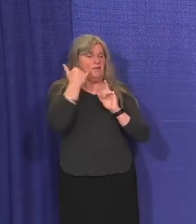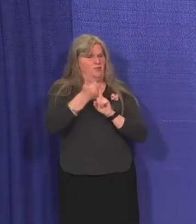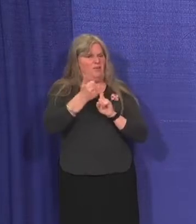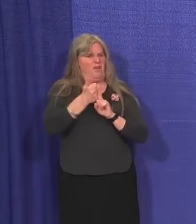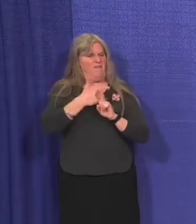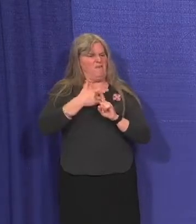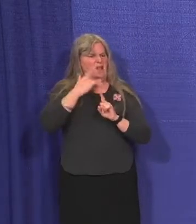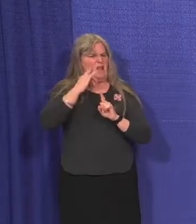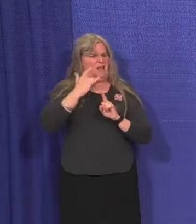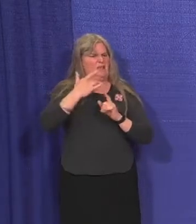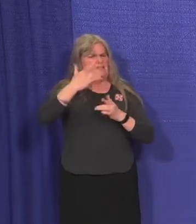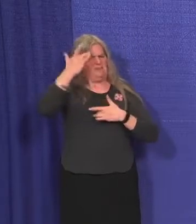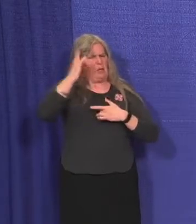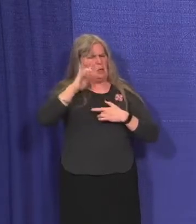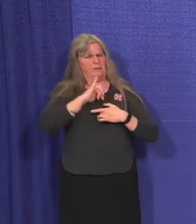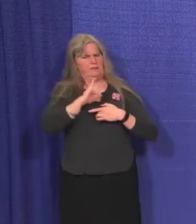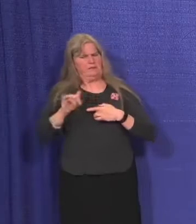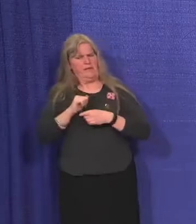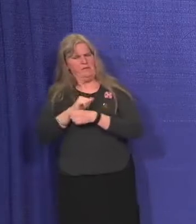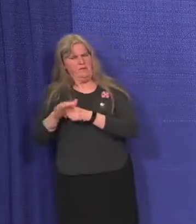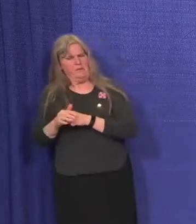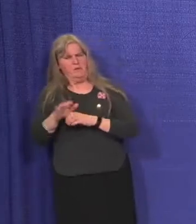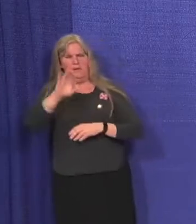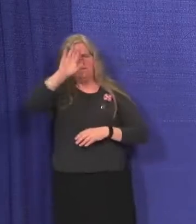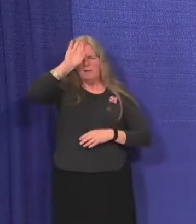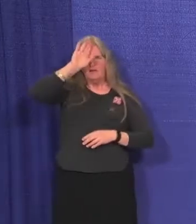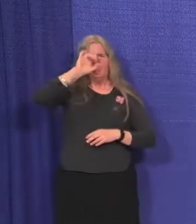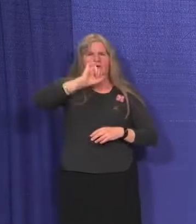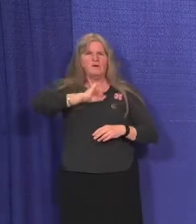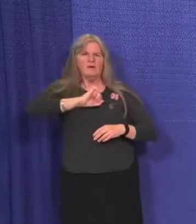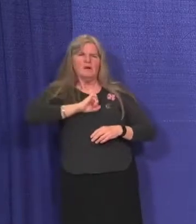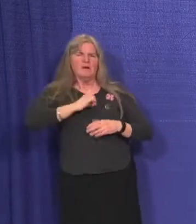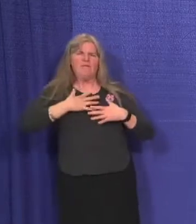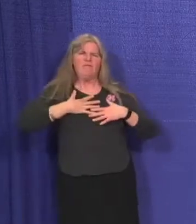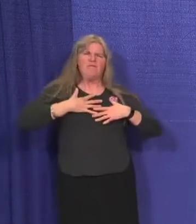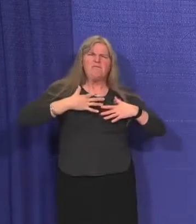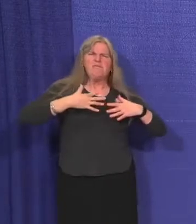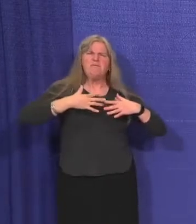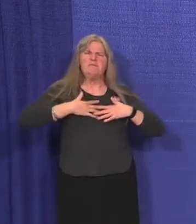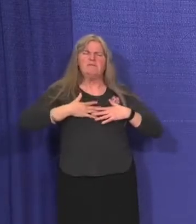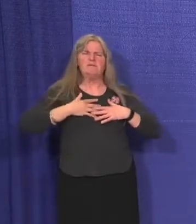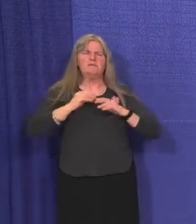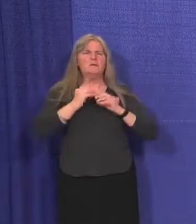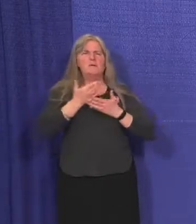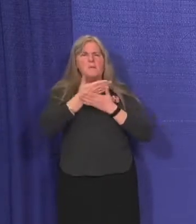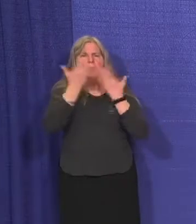I am hearing stories of people who are holding back on seeing a doctor or nurse because they